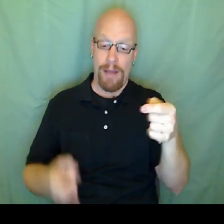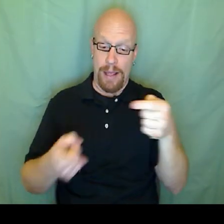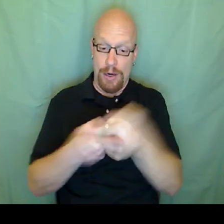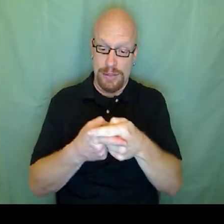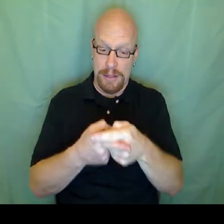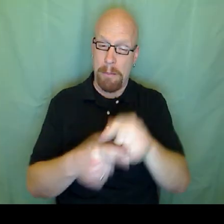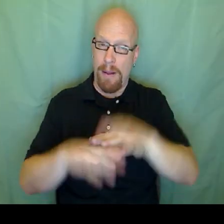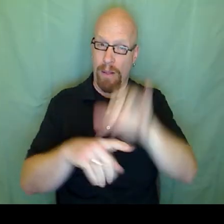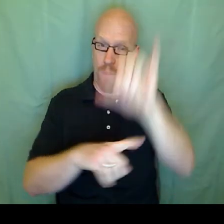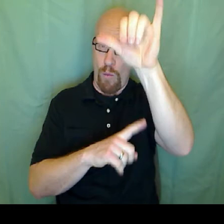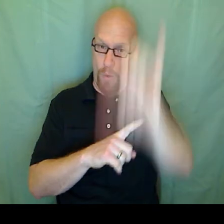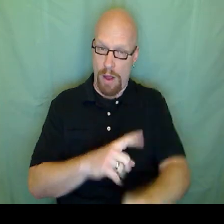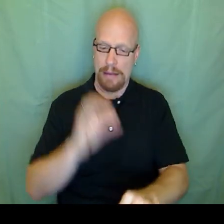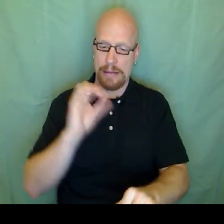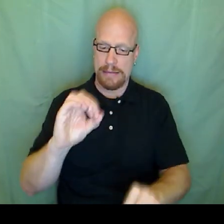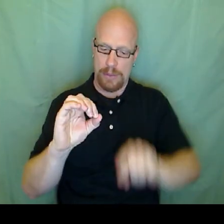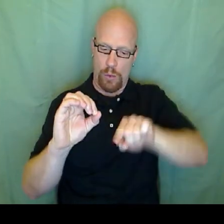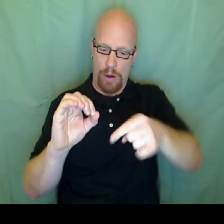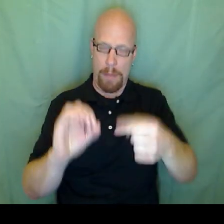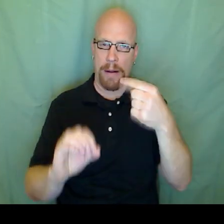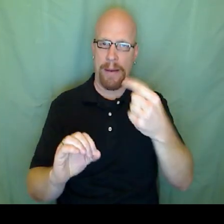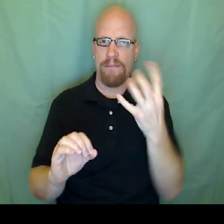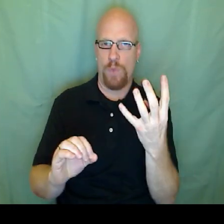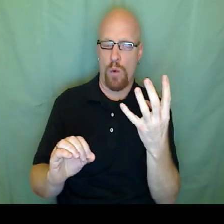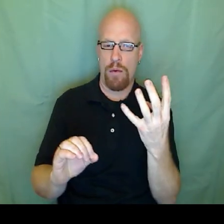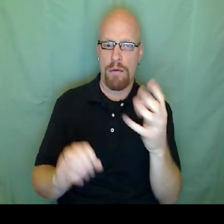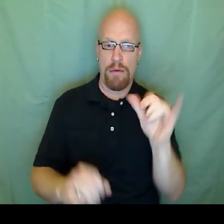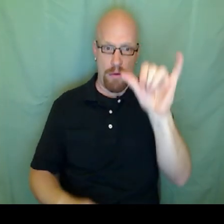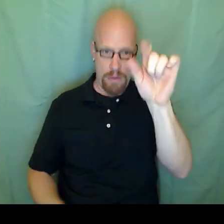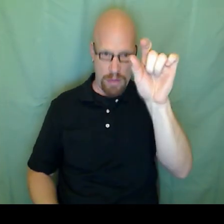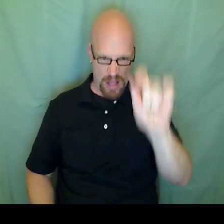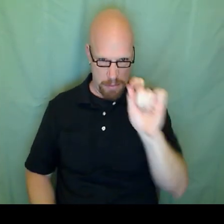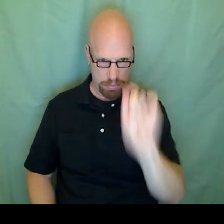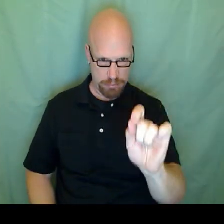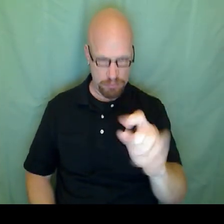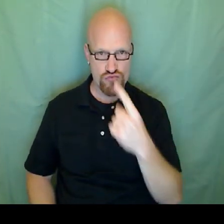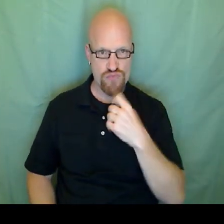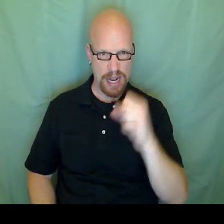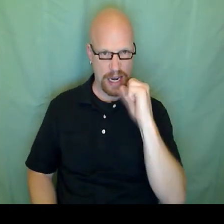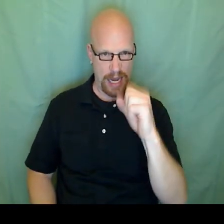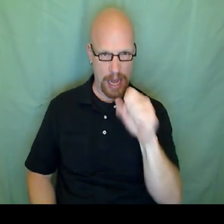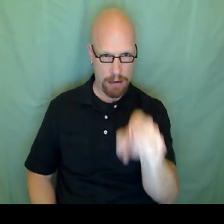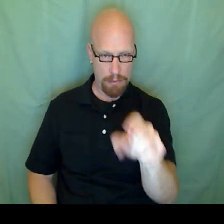And the Y intercept is negative four which means 0 comma negative four on the Y axis.